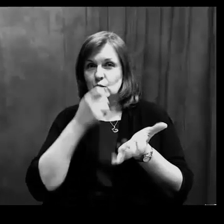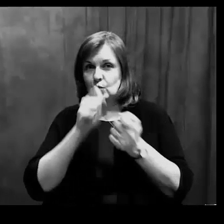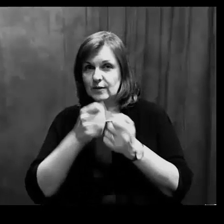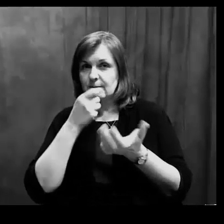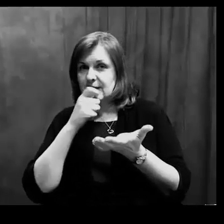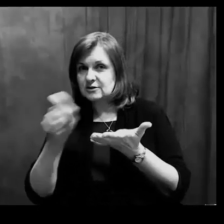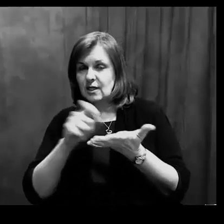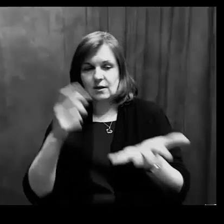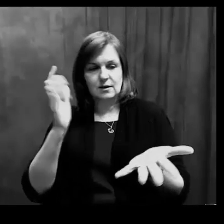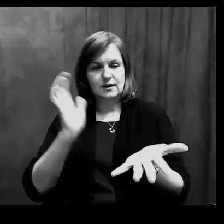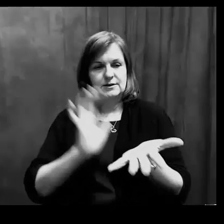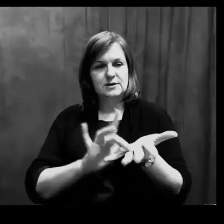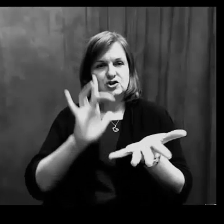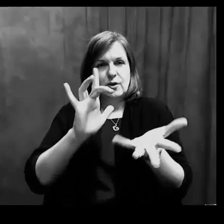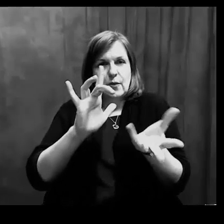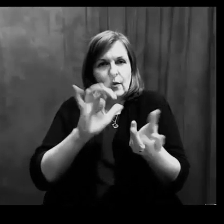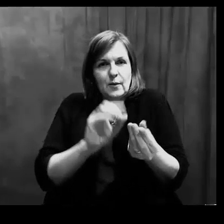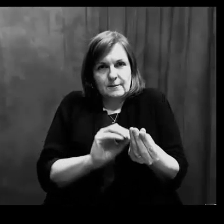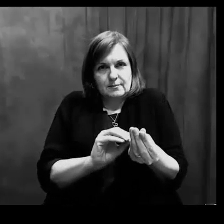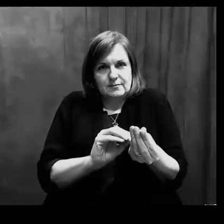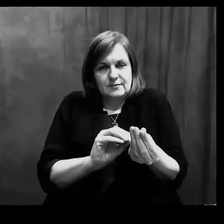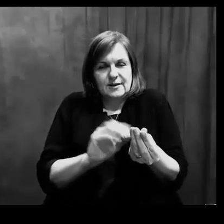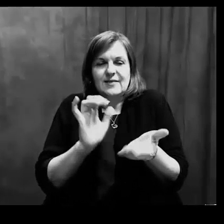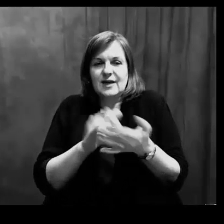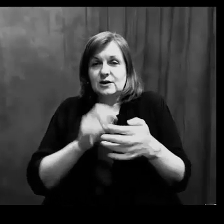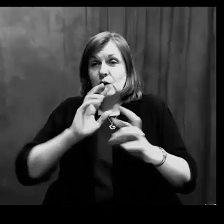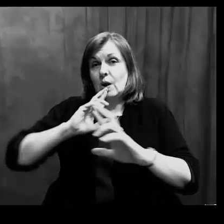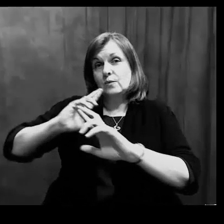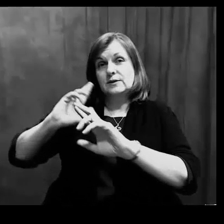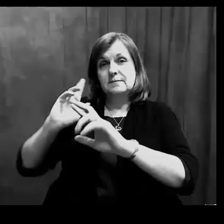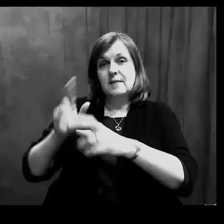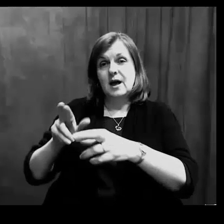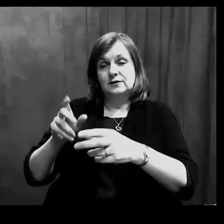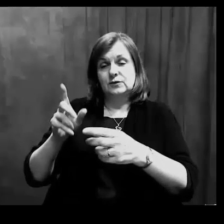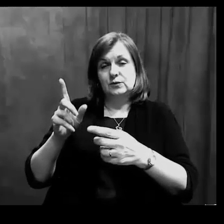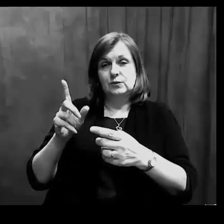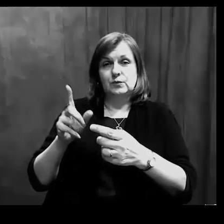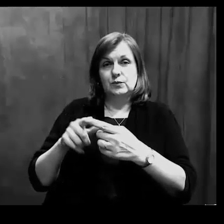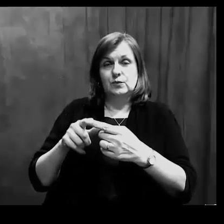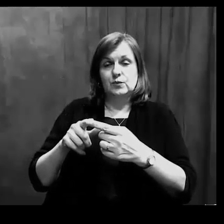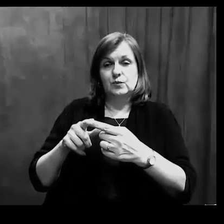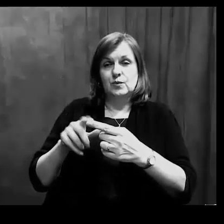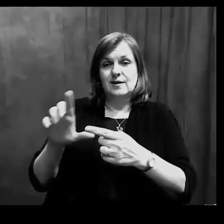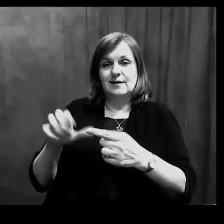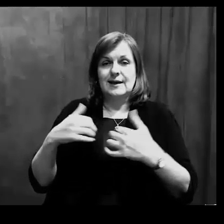it's actually causing the leaves to fold closed this is in response to